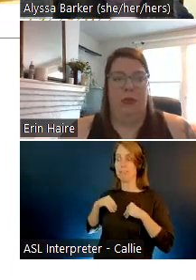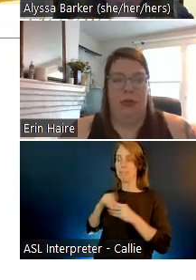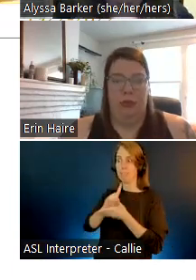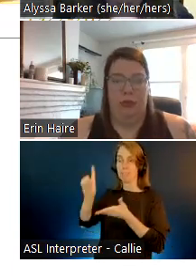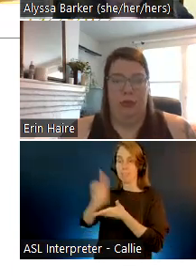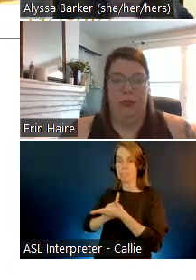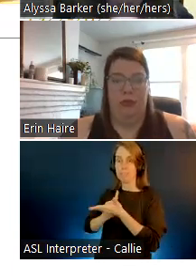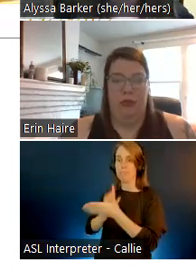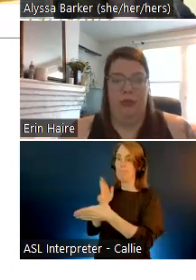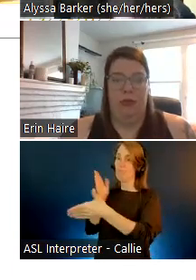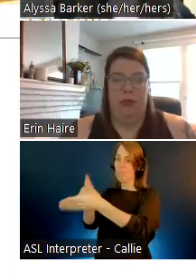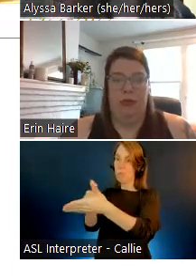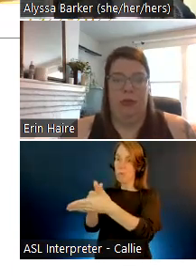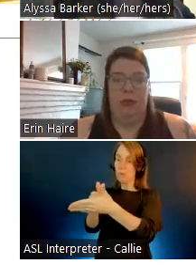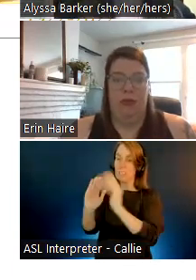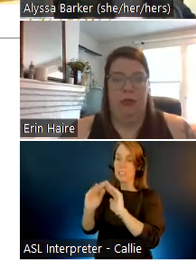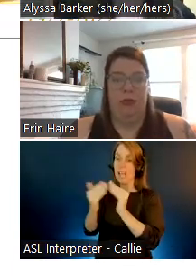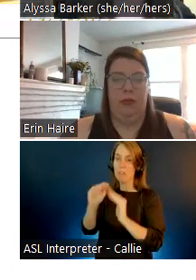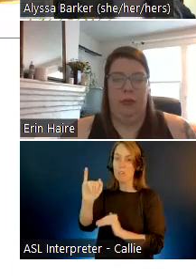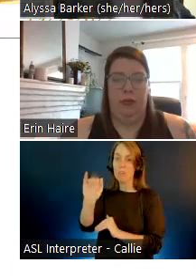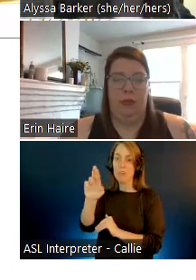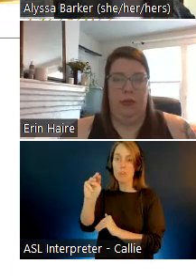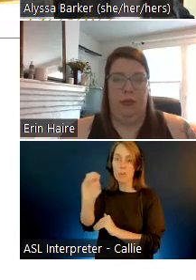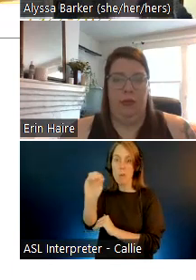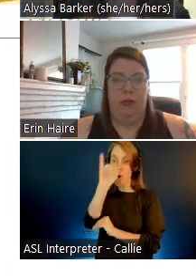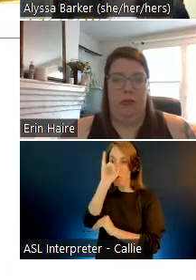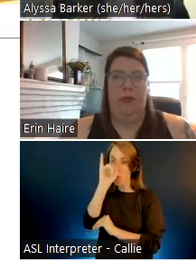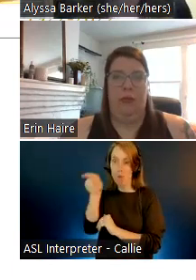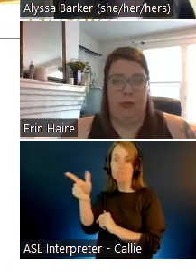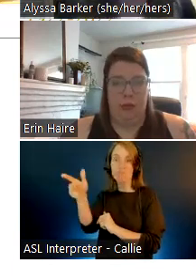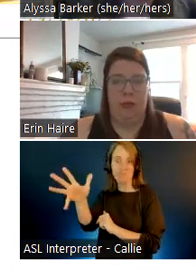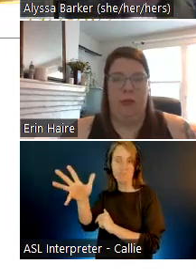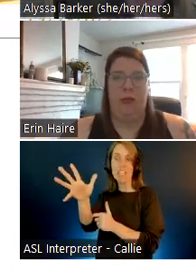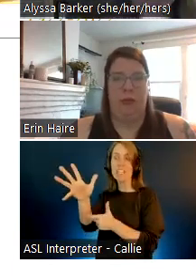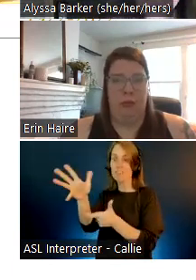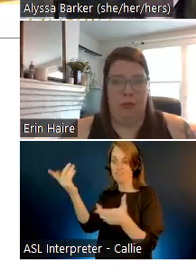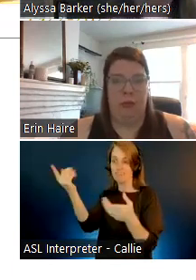law pretty much anything housing and real estate related is going to be covered next slide please